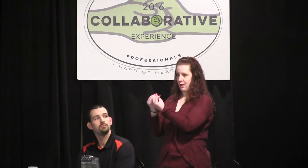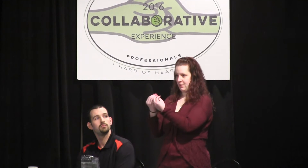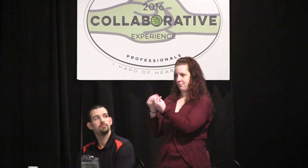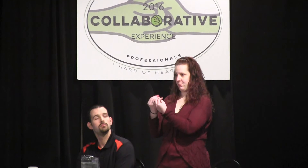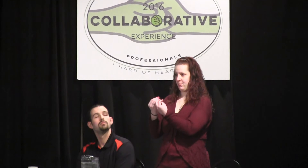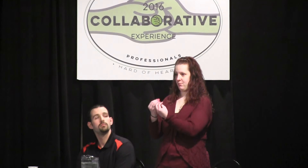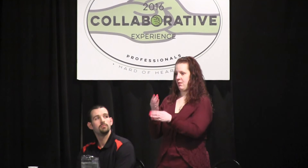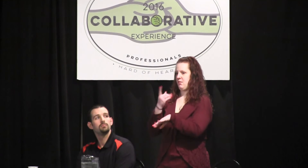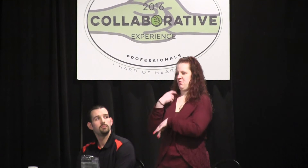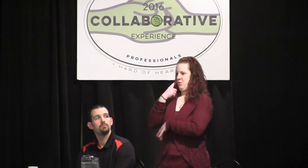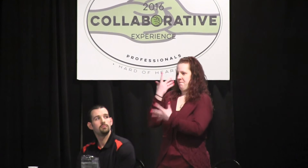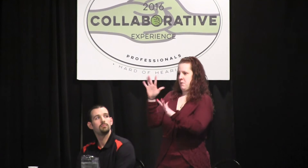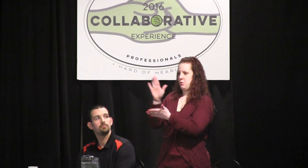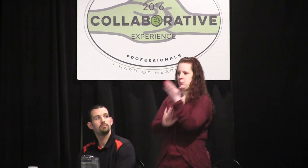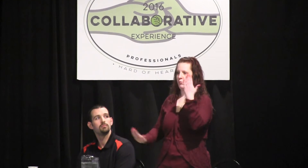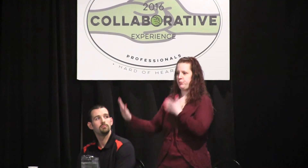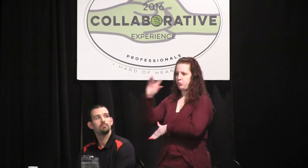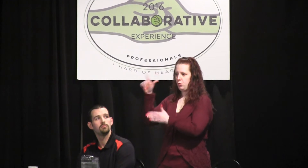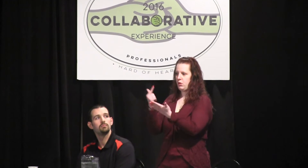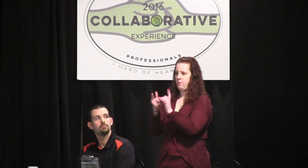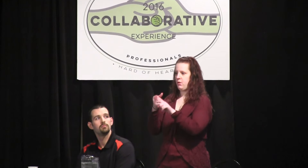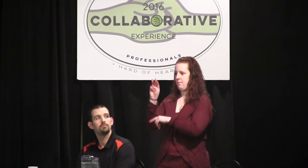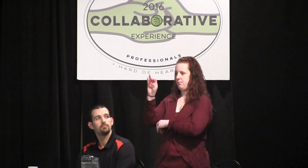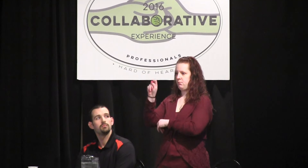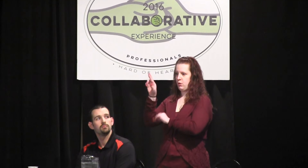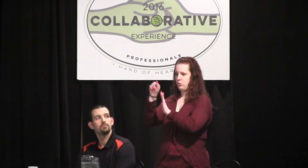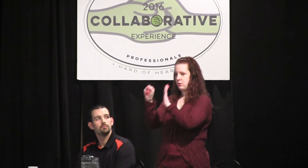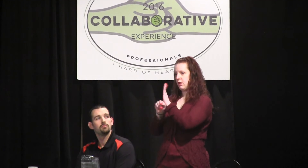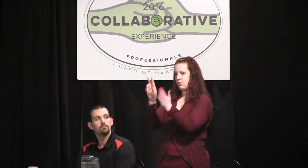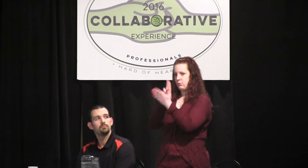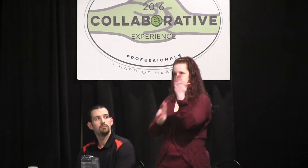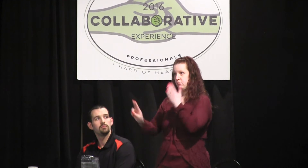for a nonprofit organization. I graduated from college